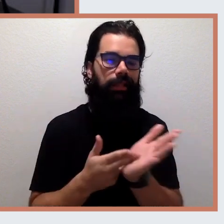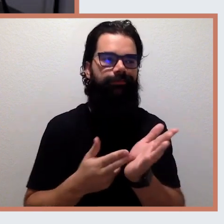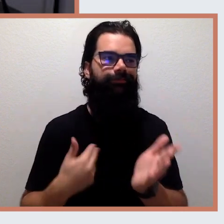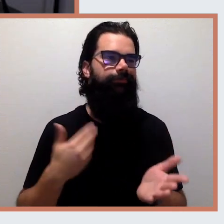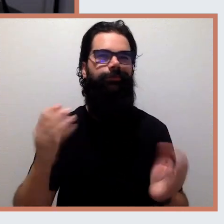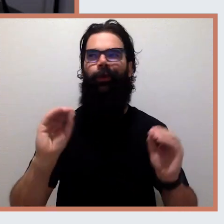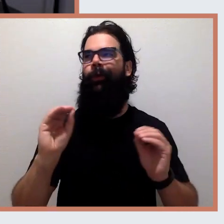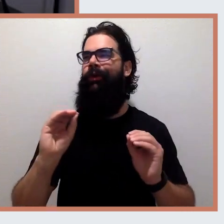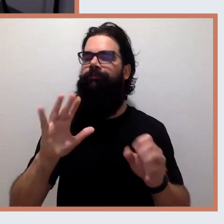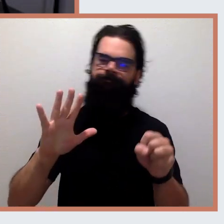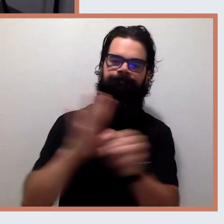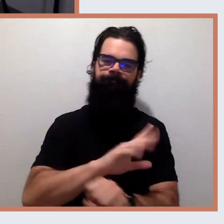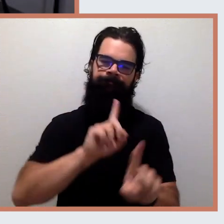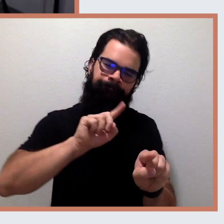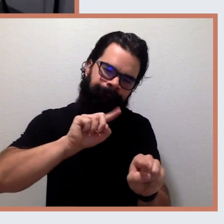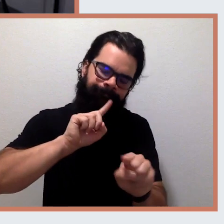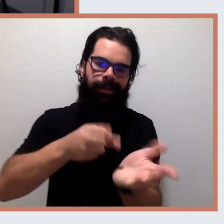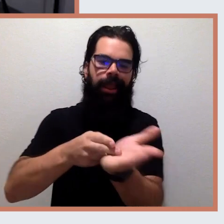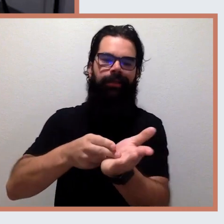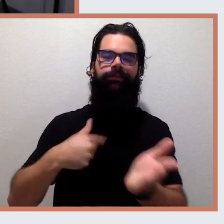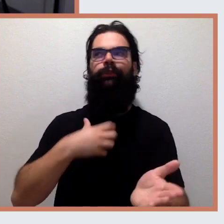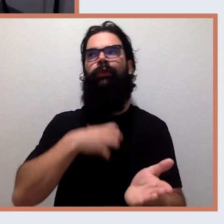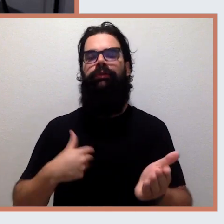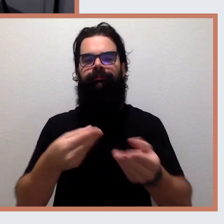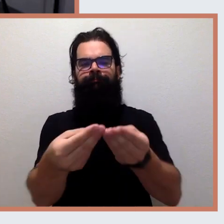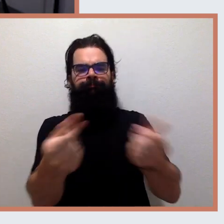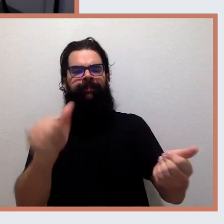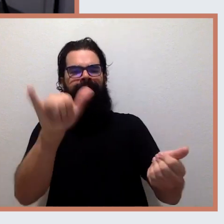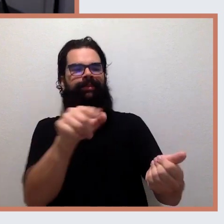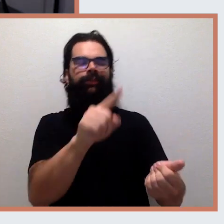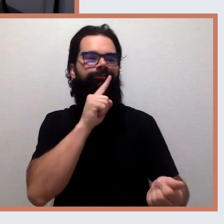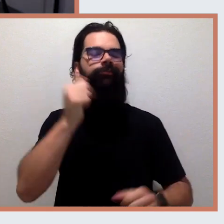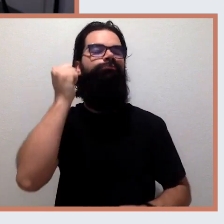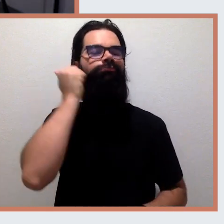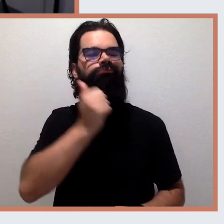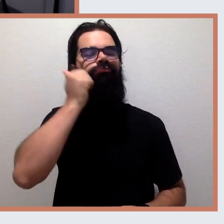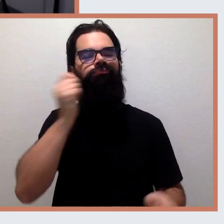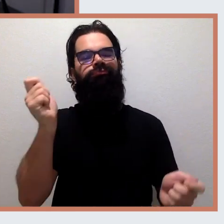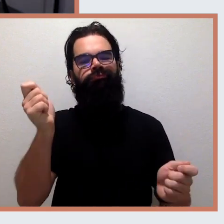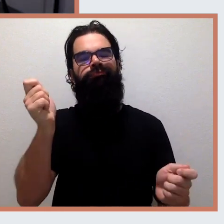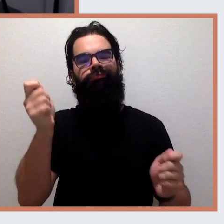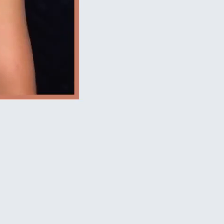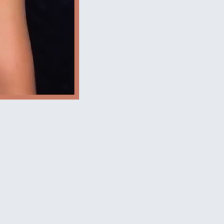I don't know it's, I don't know the full answer to that, to be honest. I wish I had the solution, but I think it's just going to be day by day,